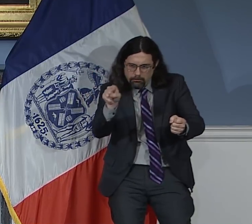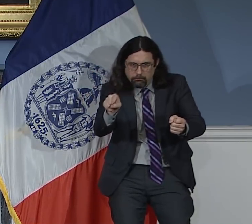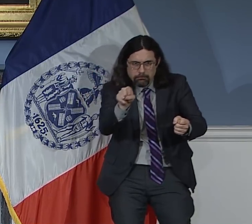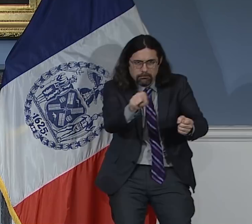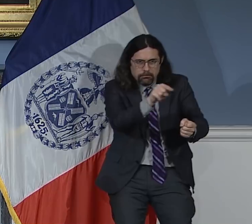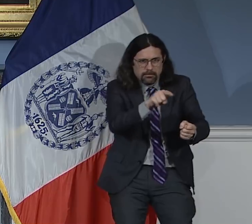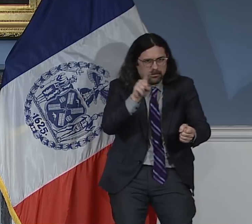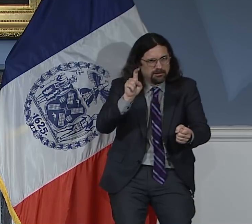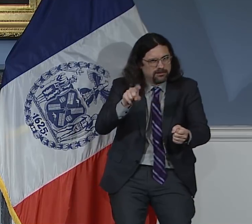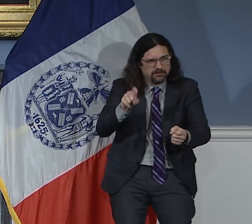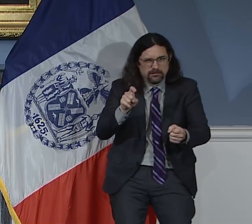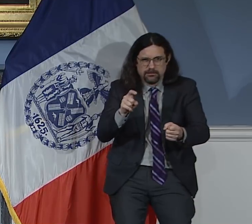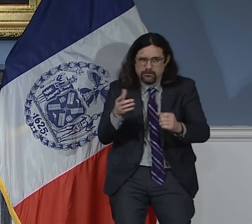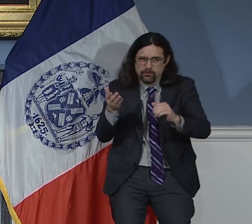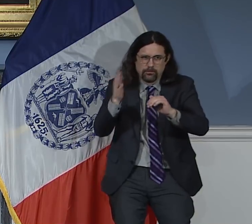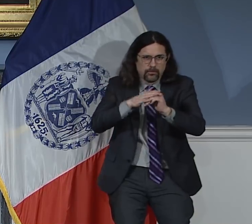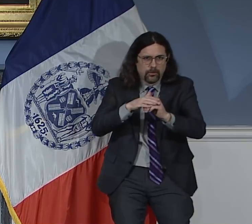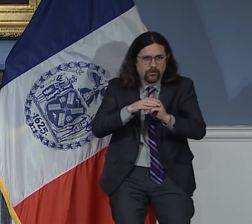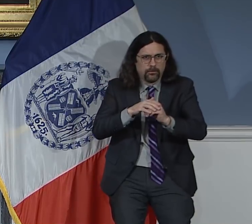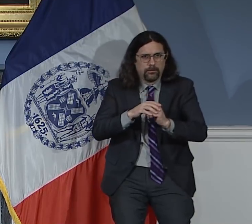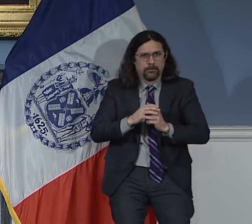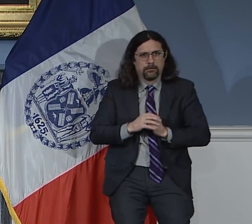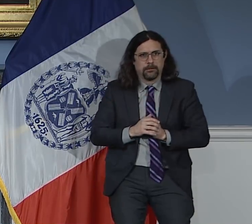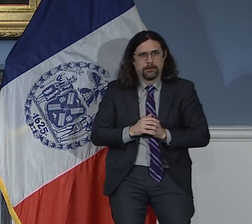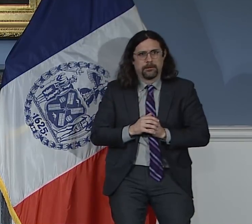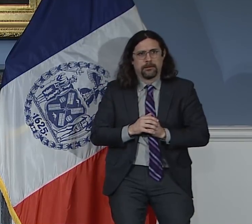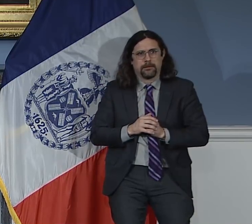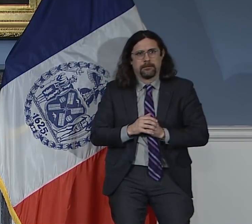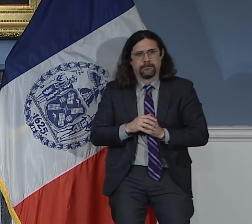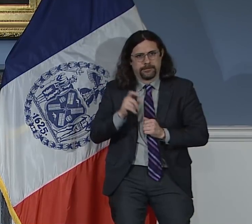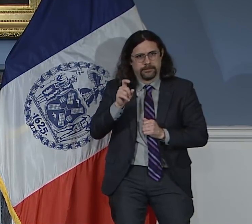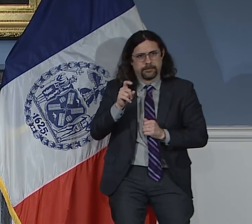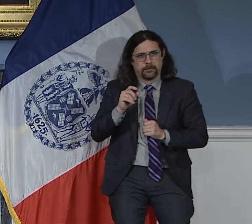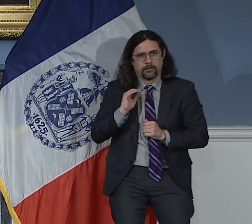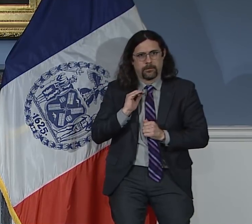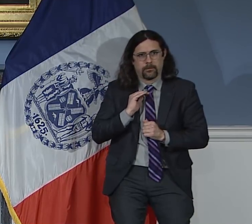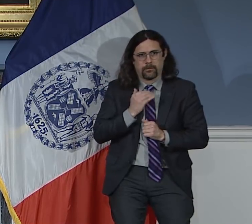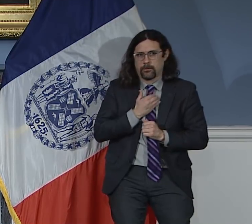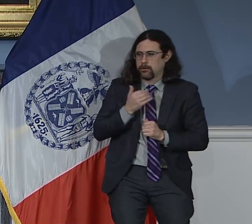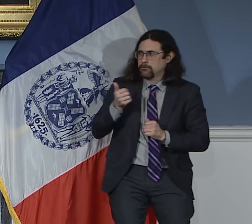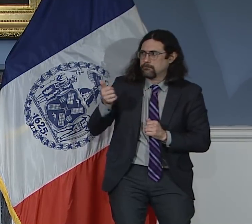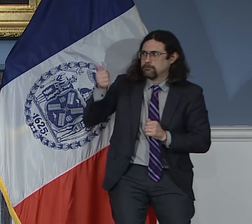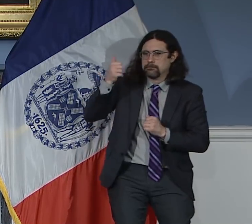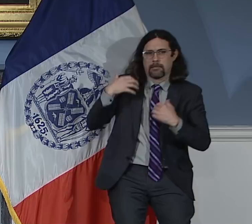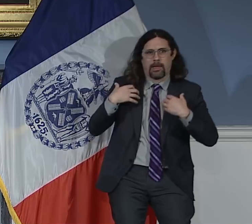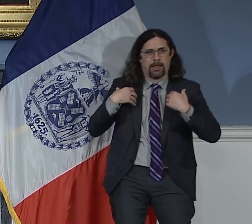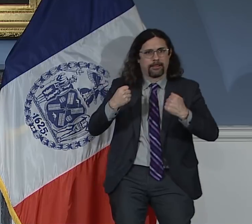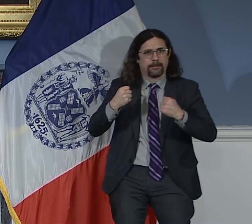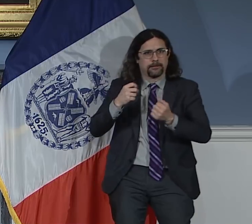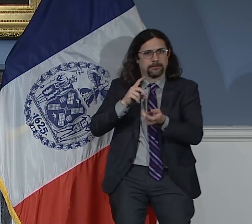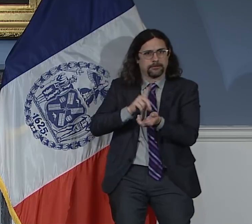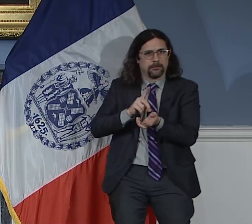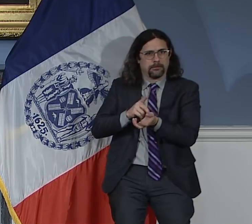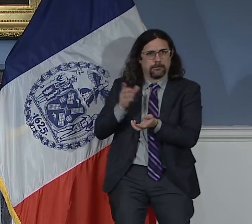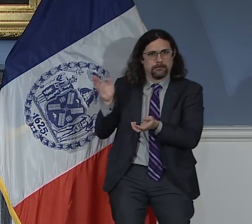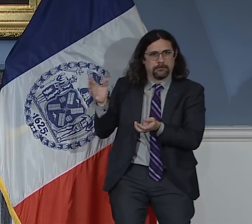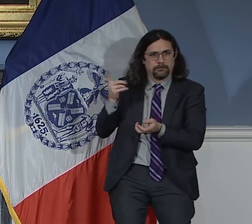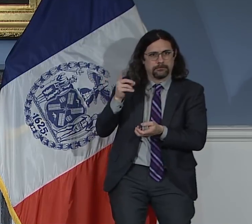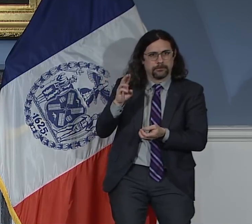LEADERSHIP HERE IN THE CITYAS H MADE CLEAR THAT SUPPLIES AND MEDICAL EQUIPMENT ARE A DEEP